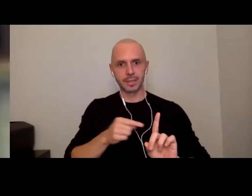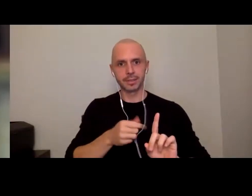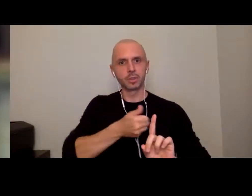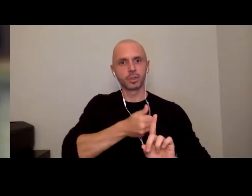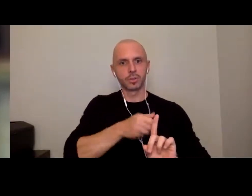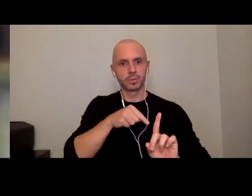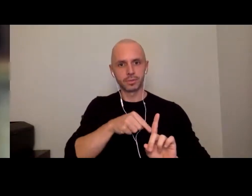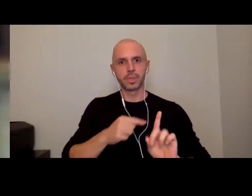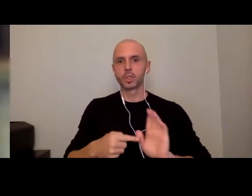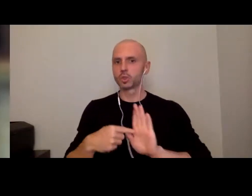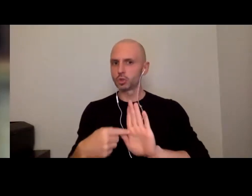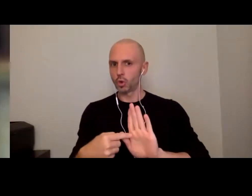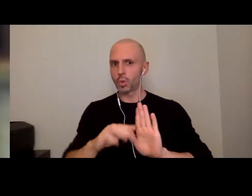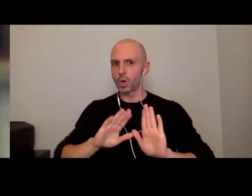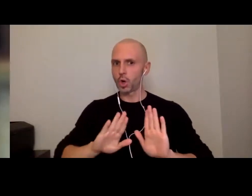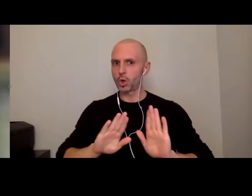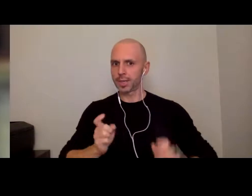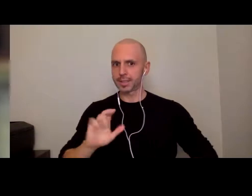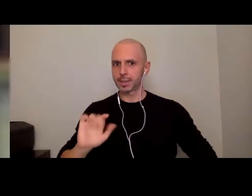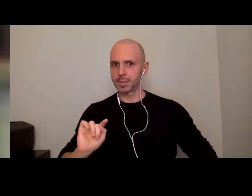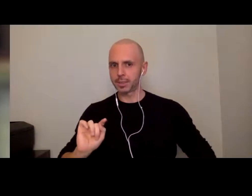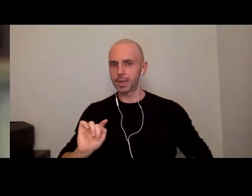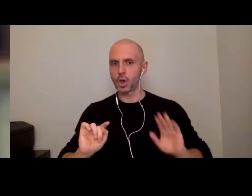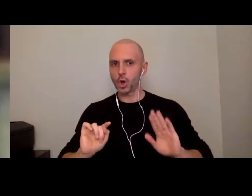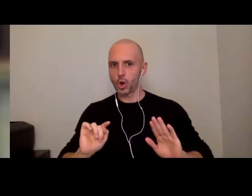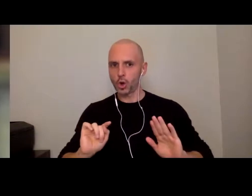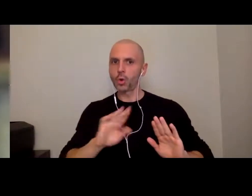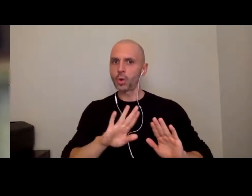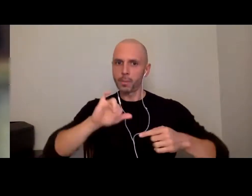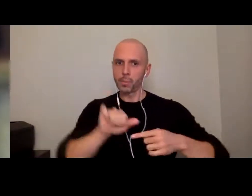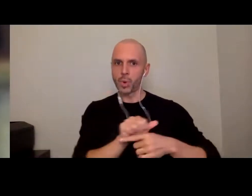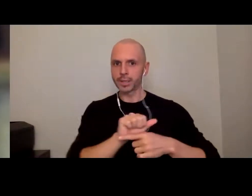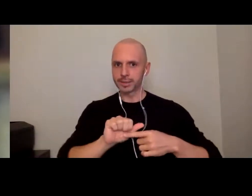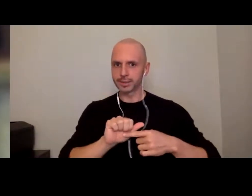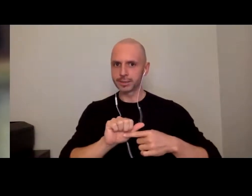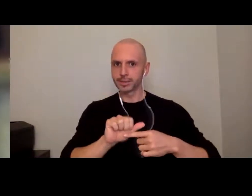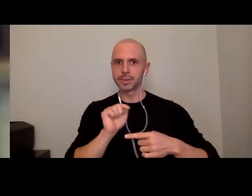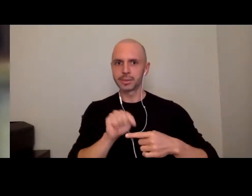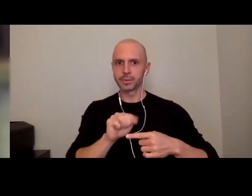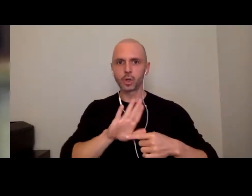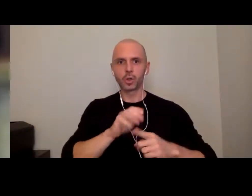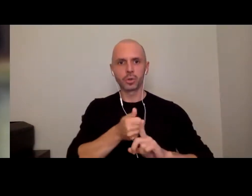celebrates the career of Vancouver-based artist Dana Claxton, winner of the 2020 Scotiabank Photography Award. A Hunkpapa Lakota photographer and filmmaker